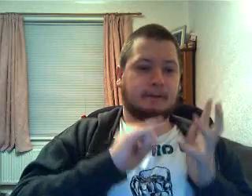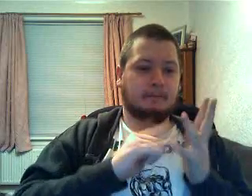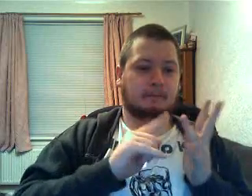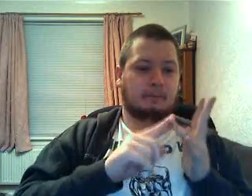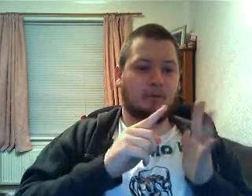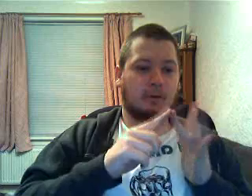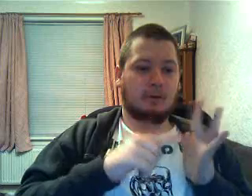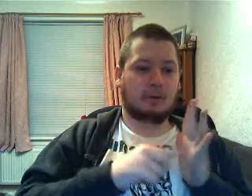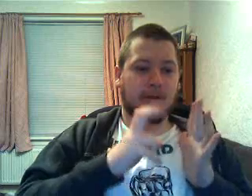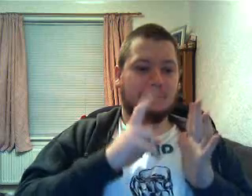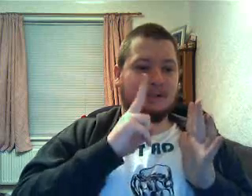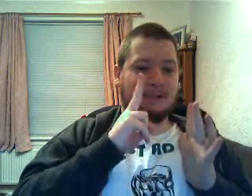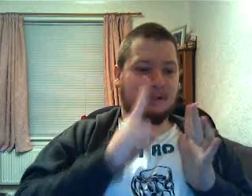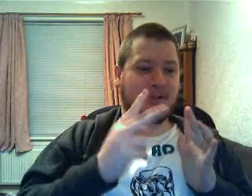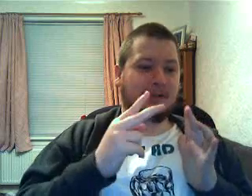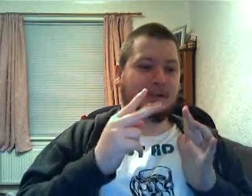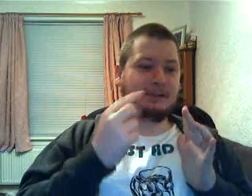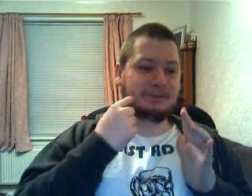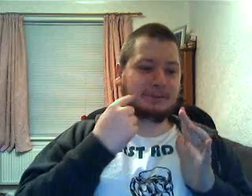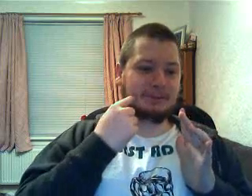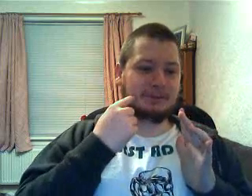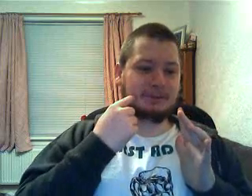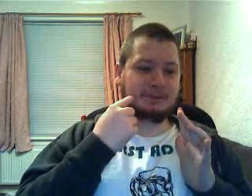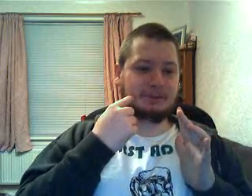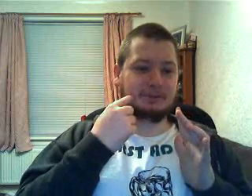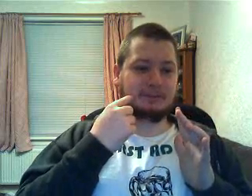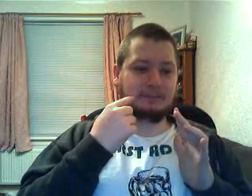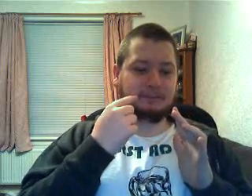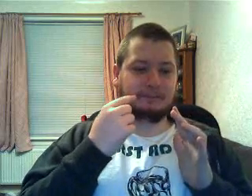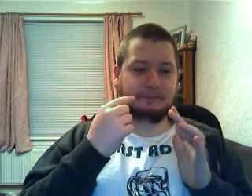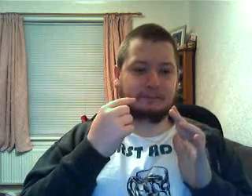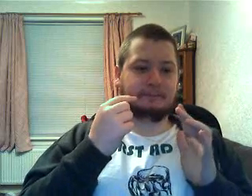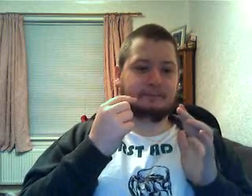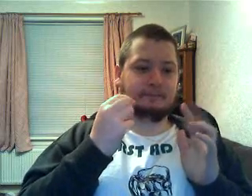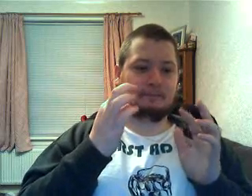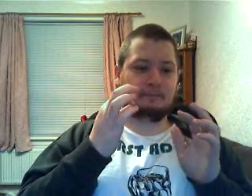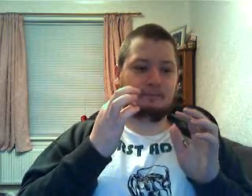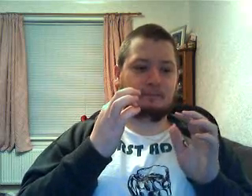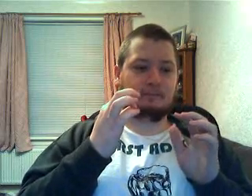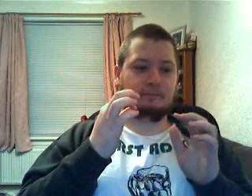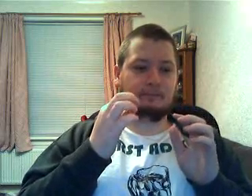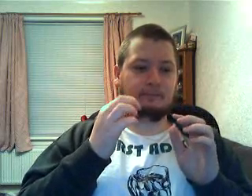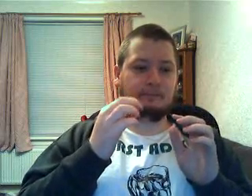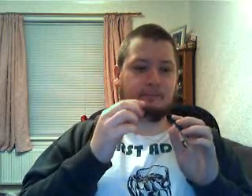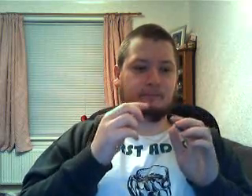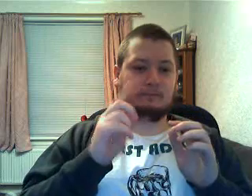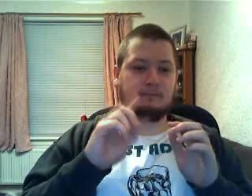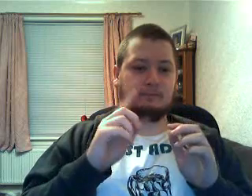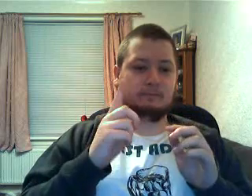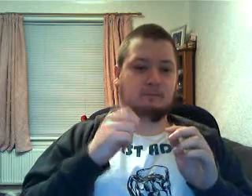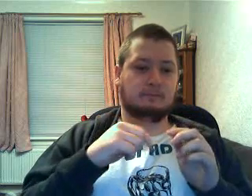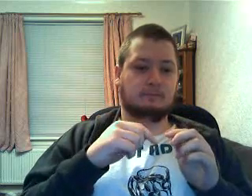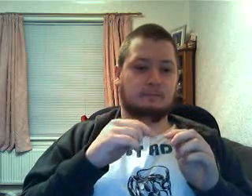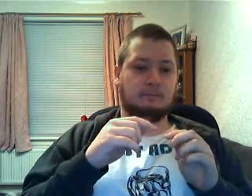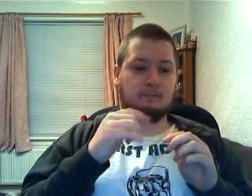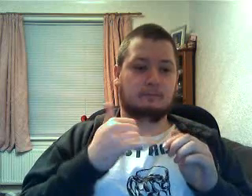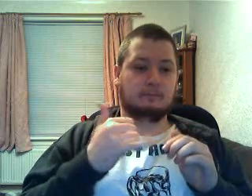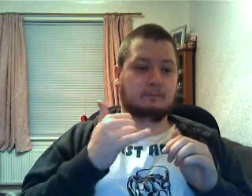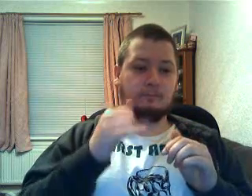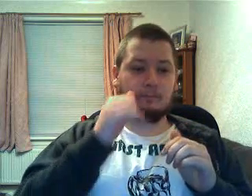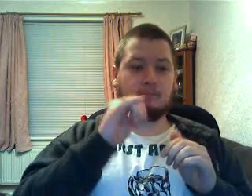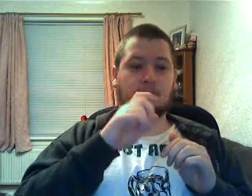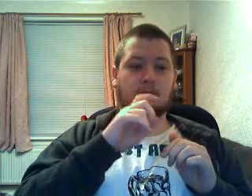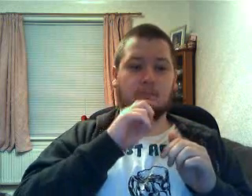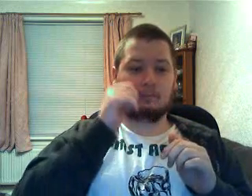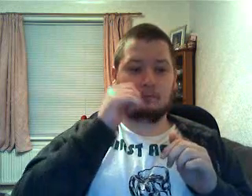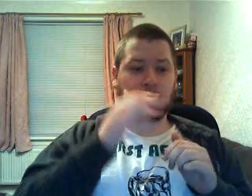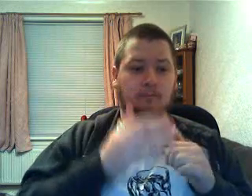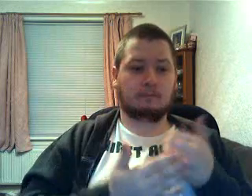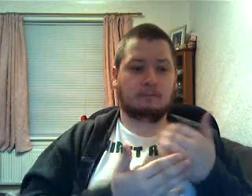so it can be easy to see and maybe who knows,